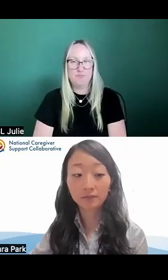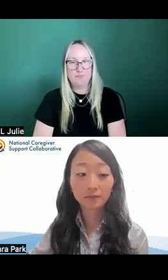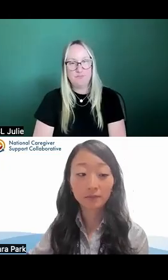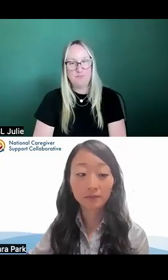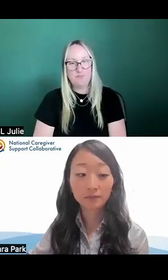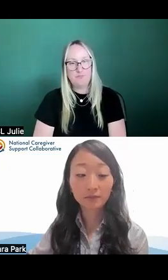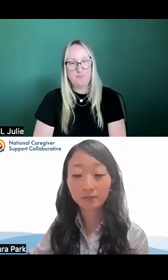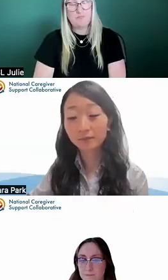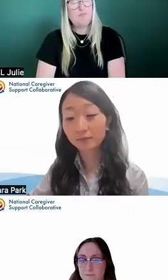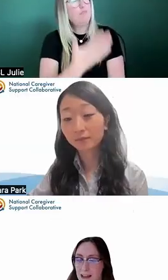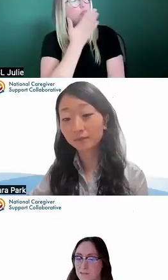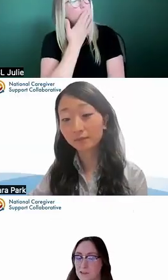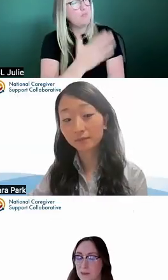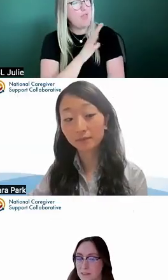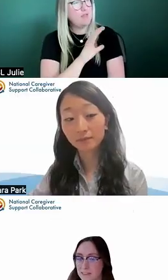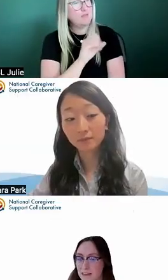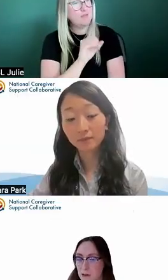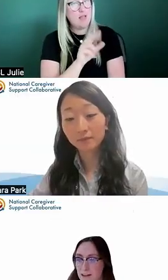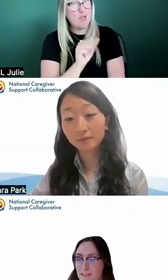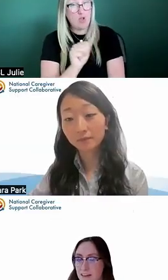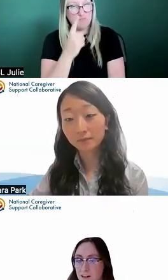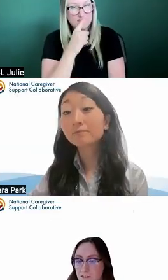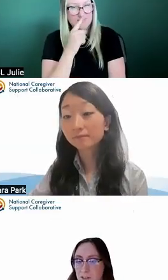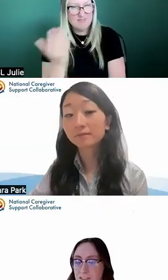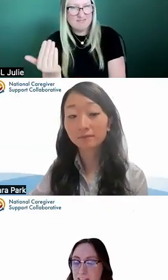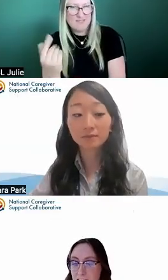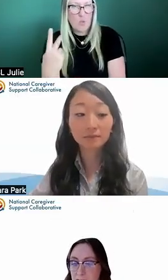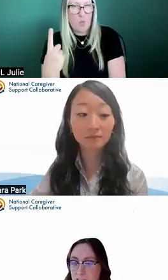Thanks so much Clara. And, while I have you maybe a second question here for UCSF,